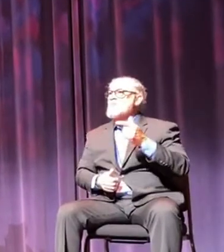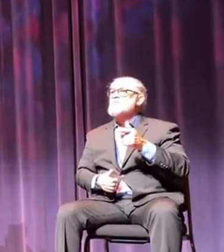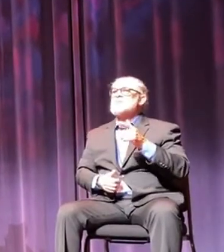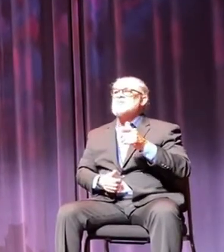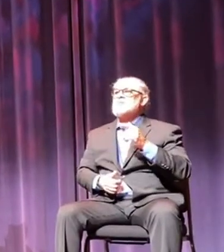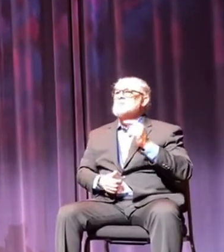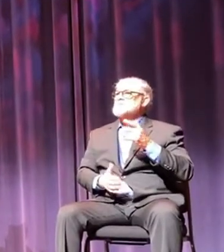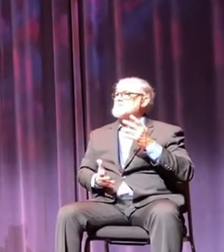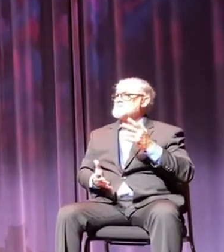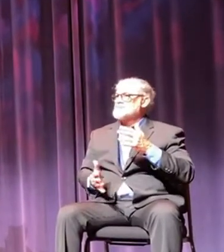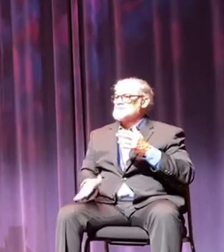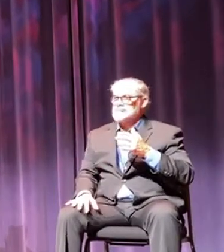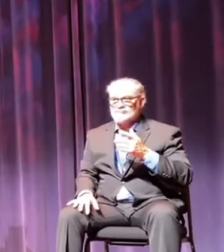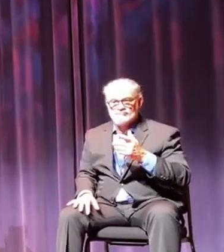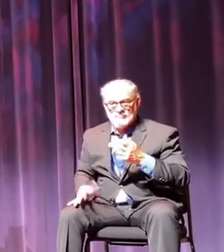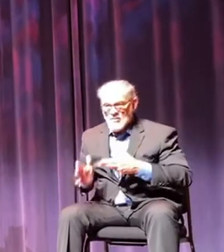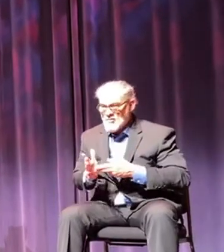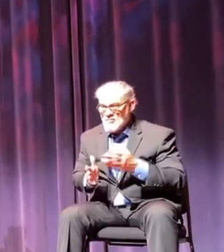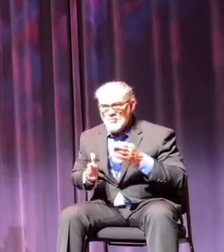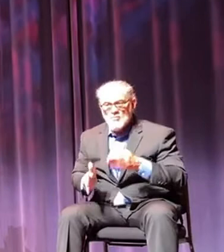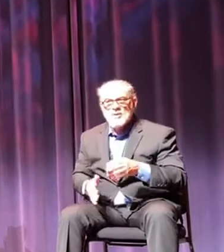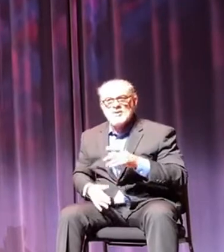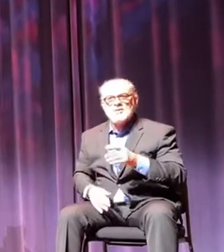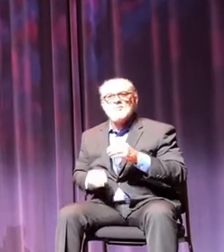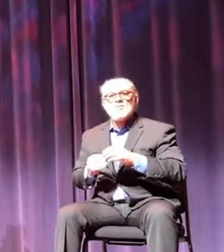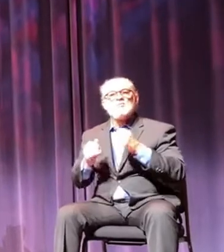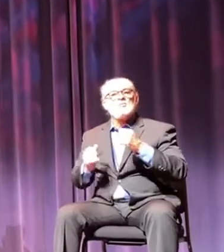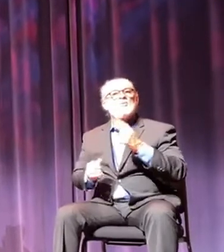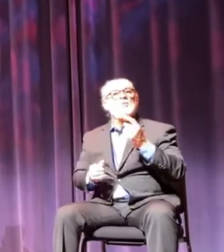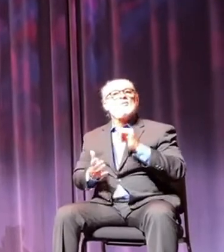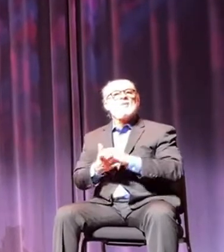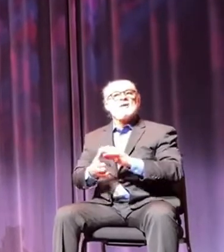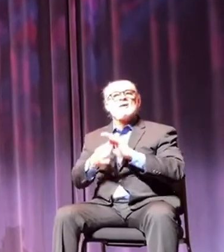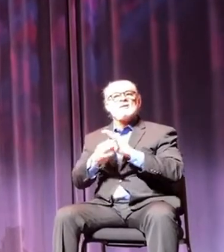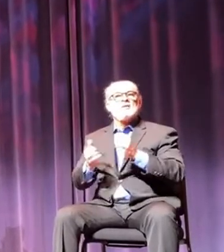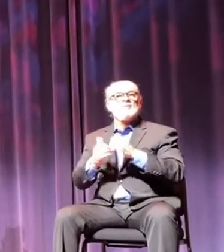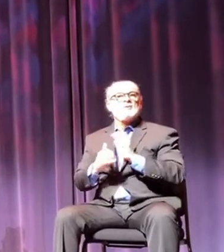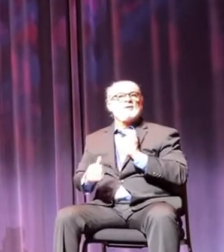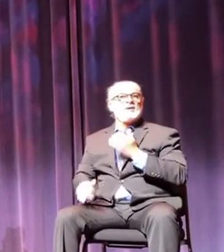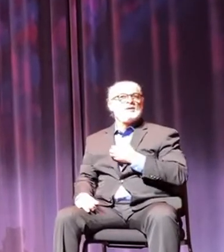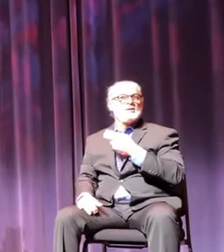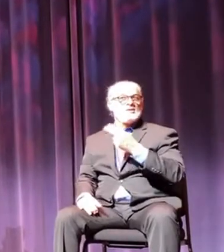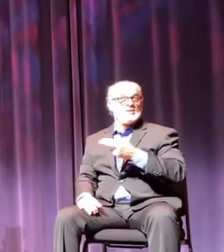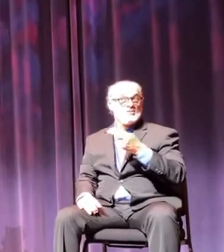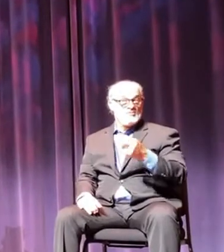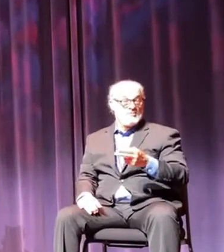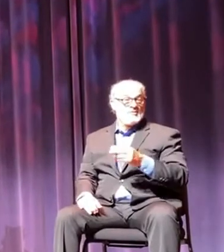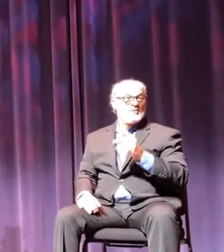is one of the greatest strengths of the poetic medium and one that connects us with our histories and our lineages to come.